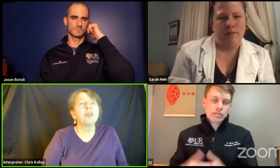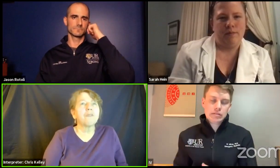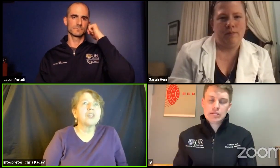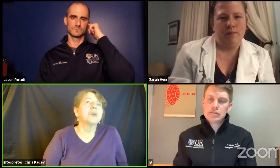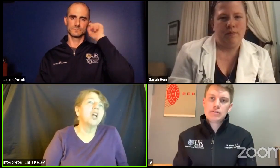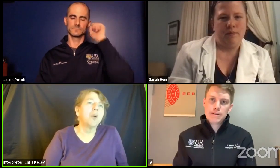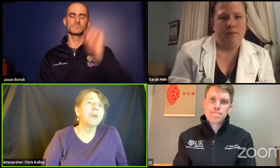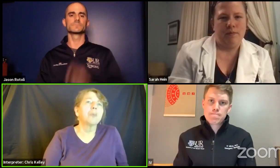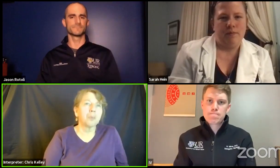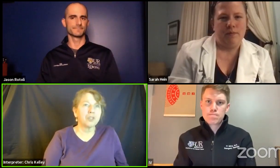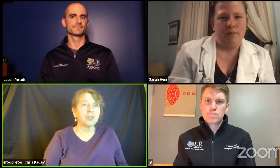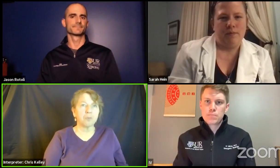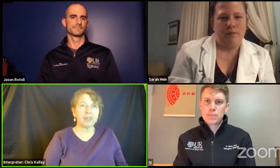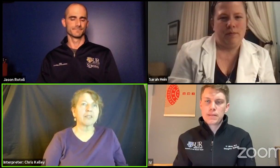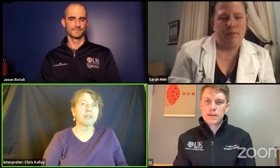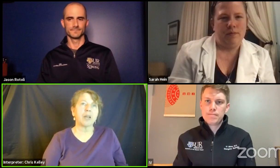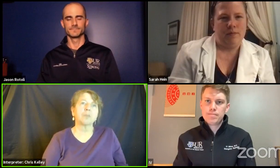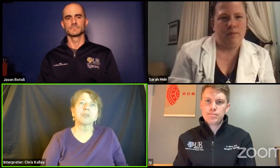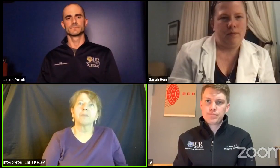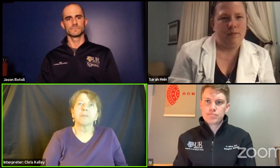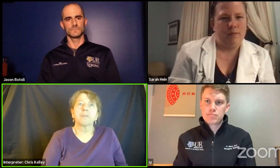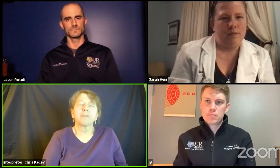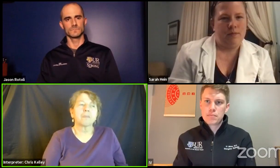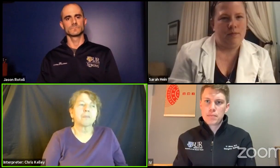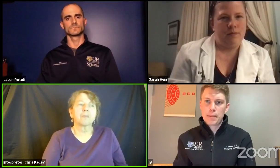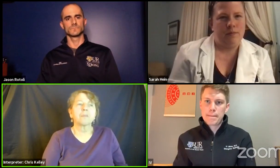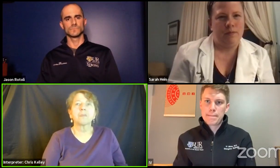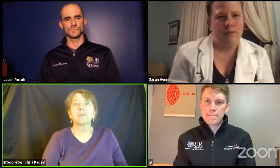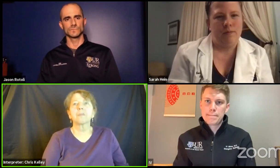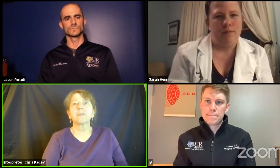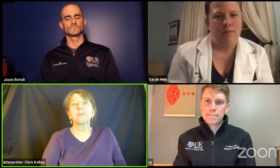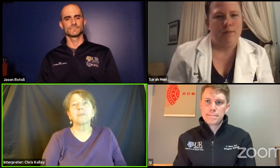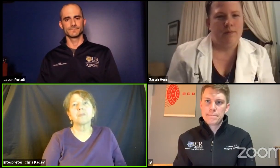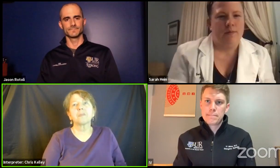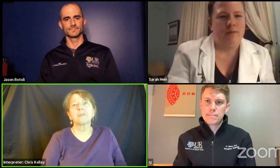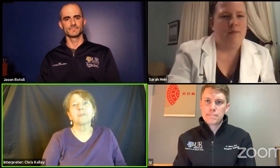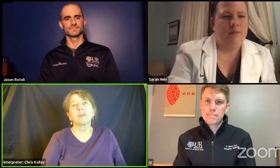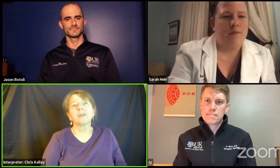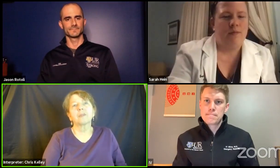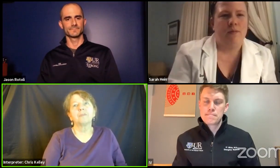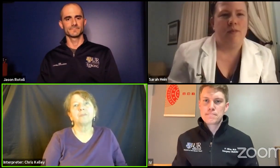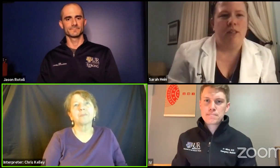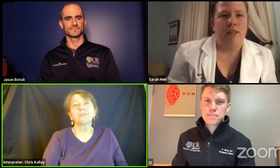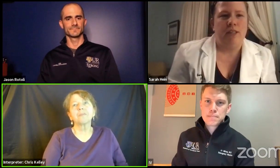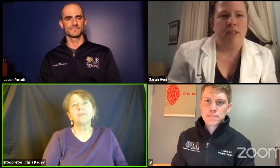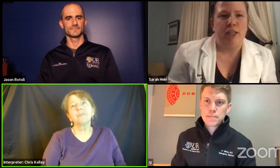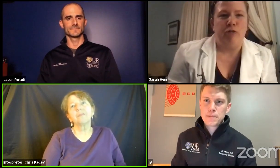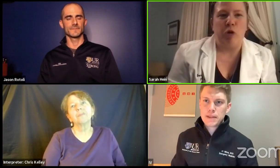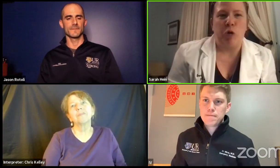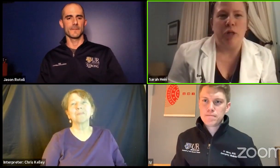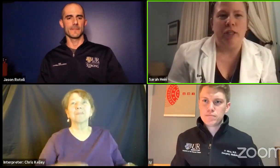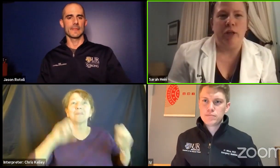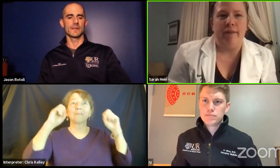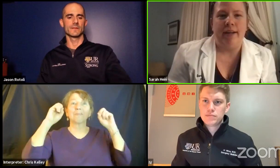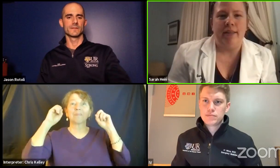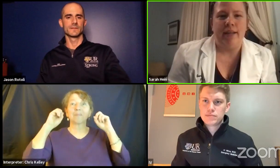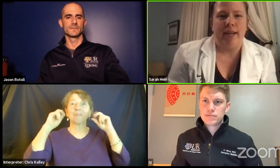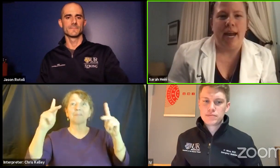If, um... they have a broken arm. Or they have something else. And someone else drives them to the emergency room, of